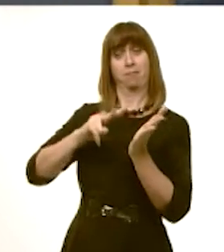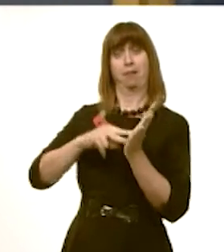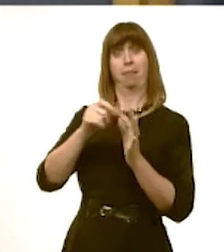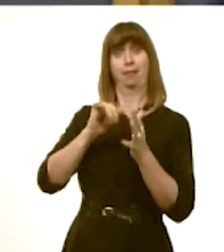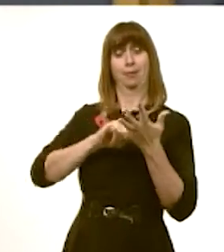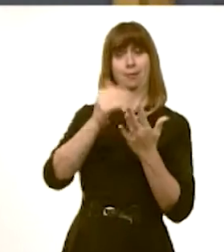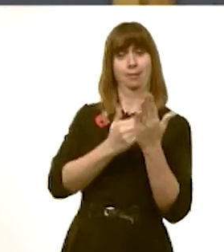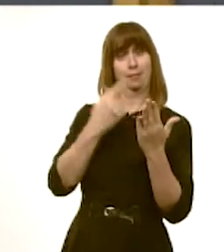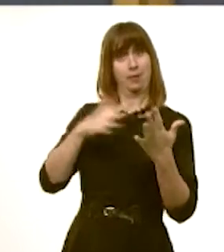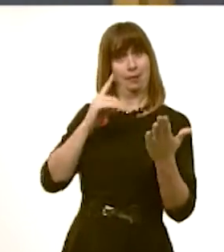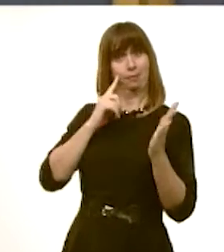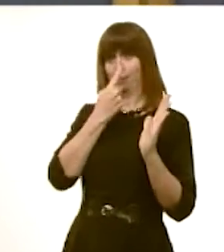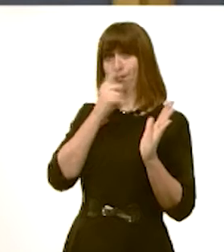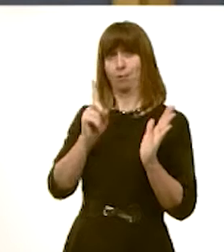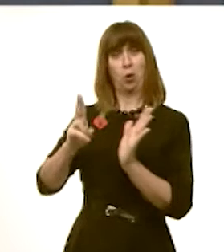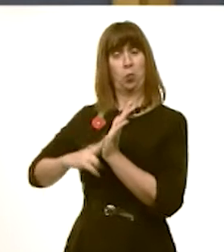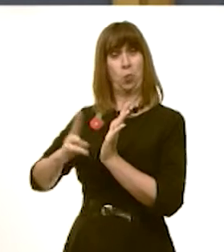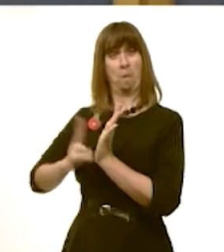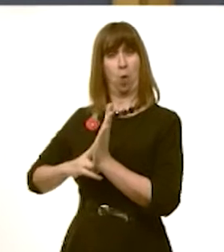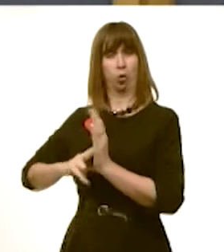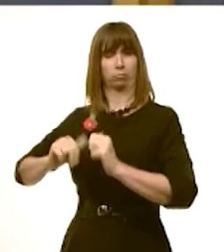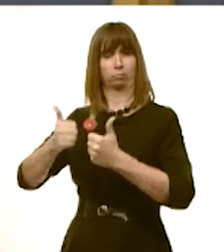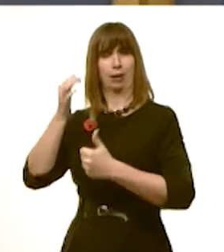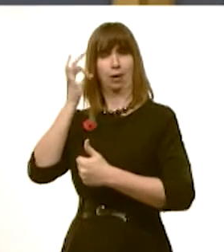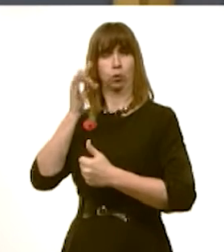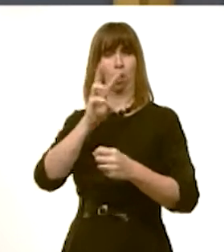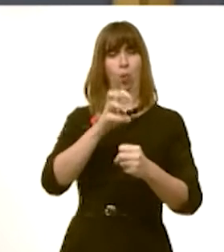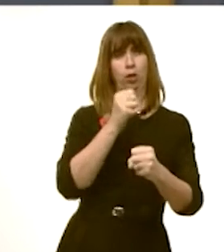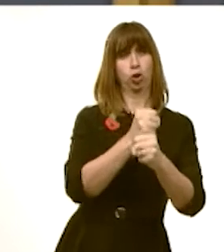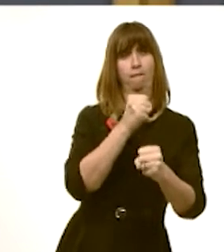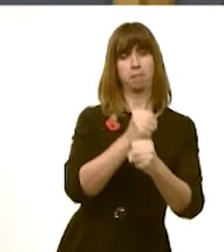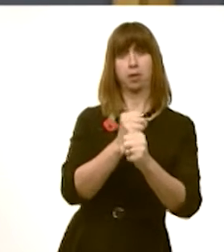in Newport between the city council, Welsh Government, the private sector and the third